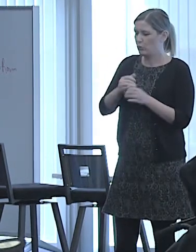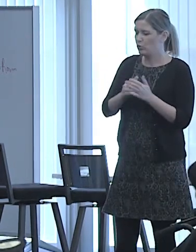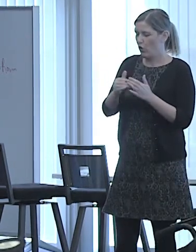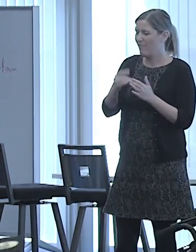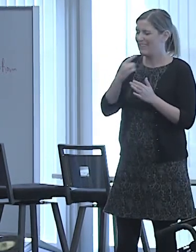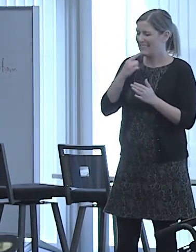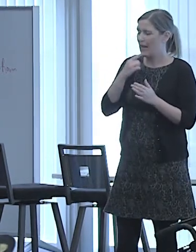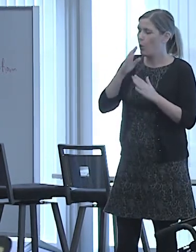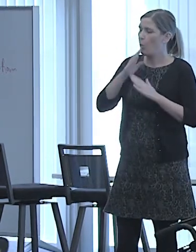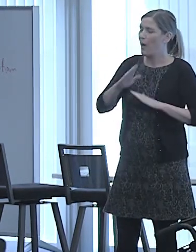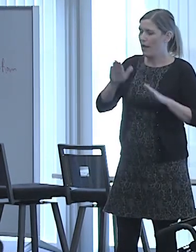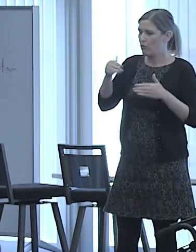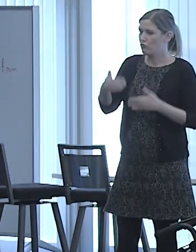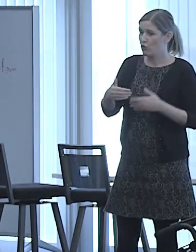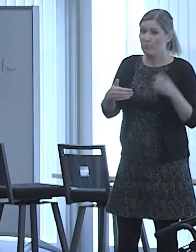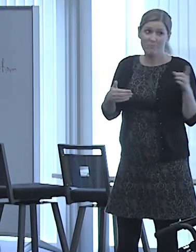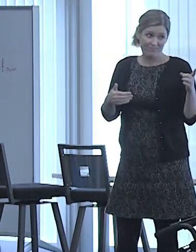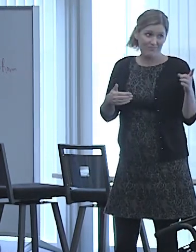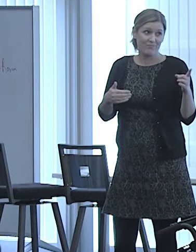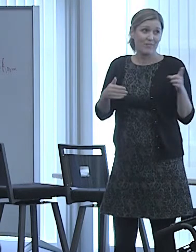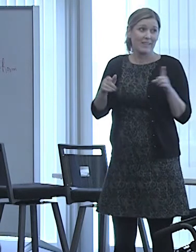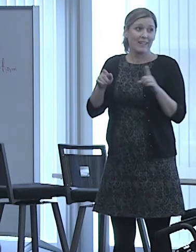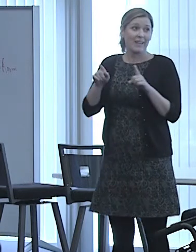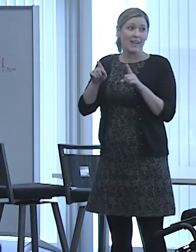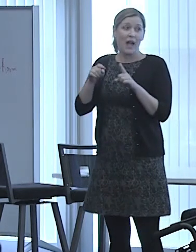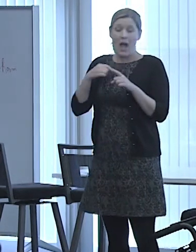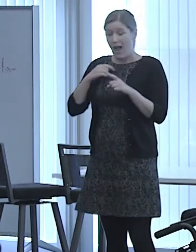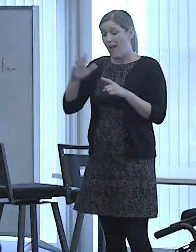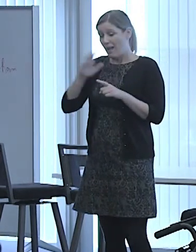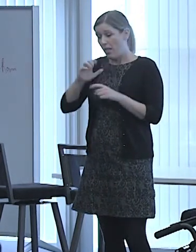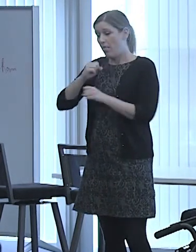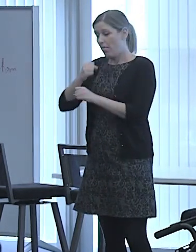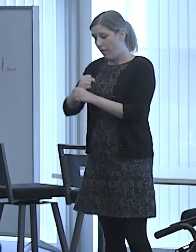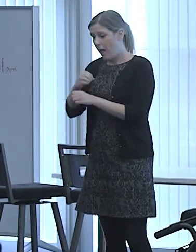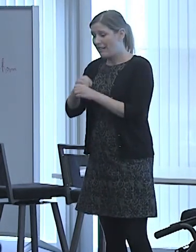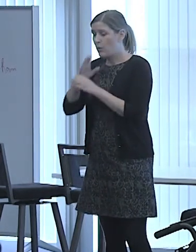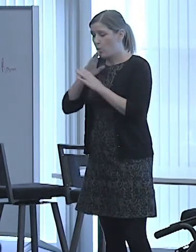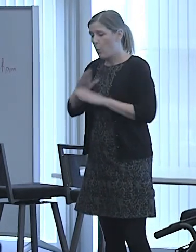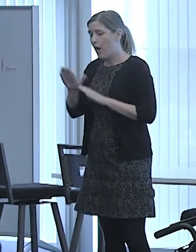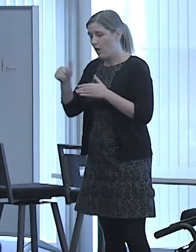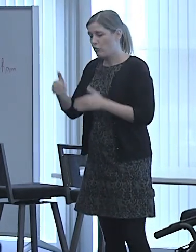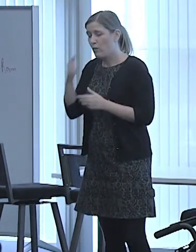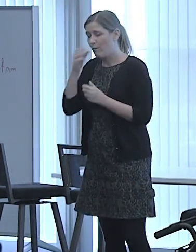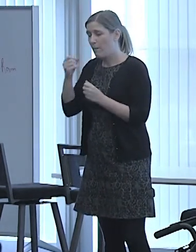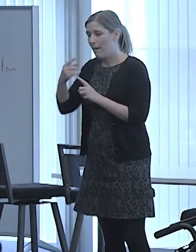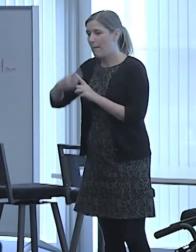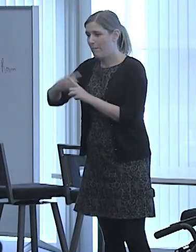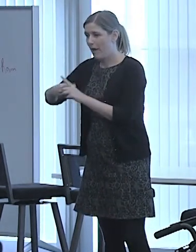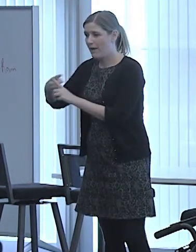as somebody who was locked into a quiet room for months on end as a teenager for being considered DSM